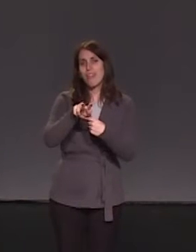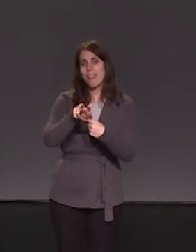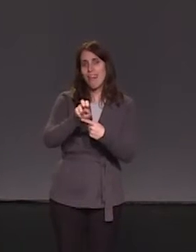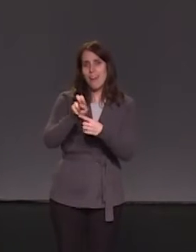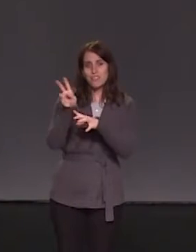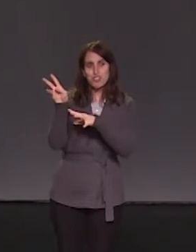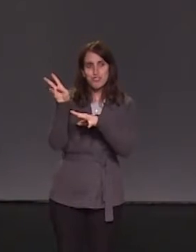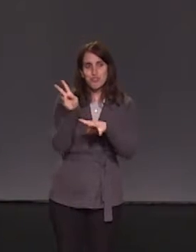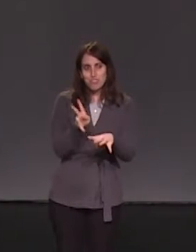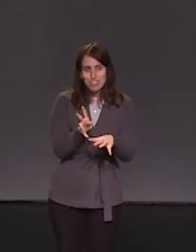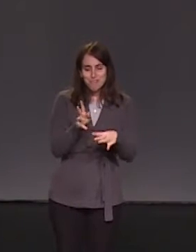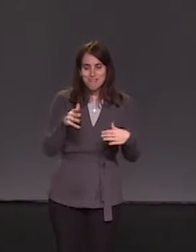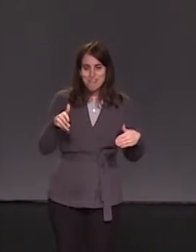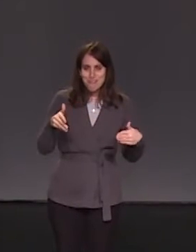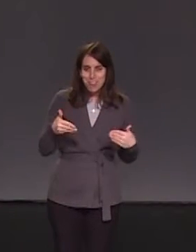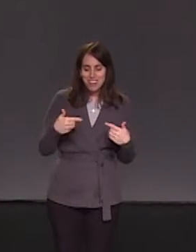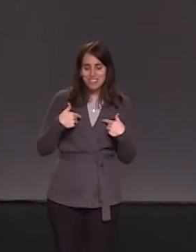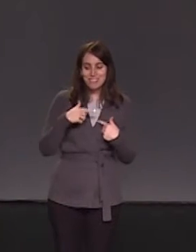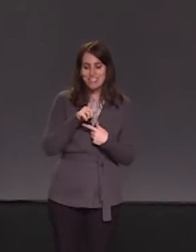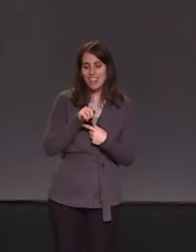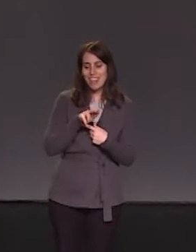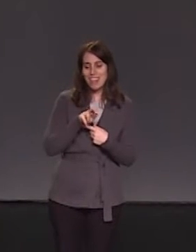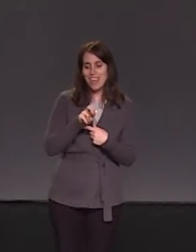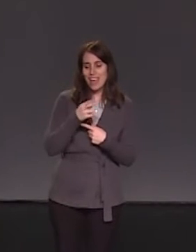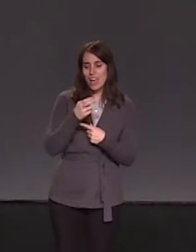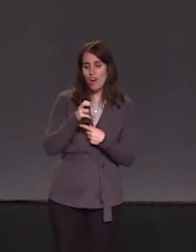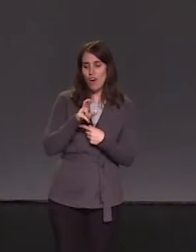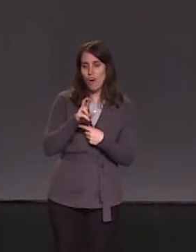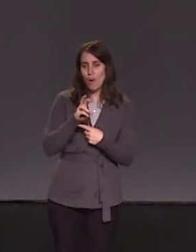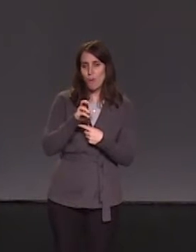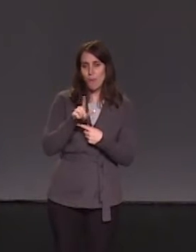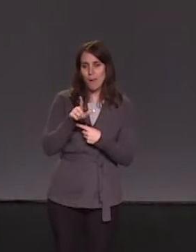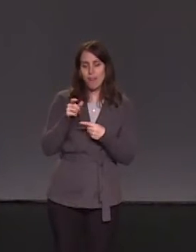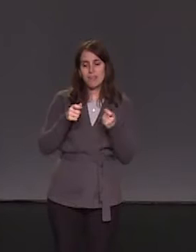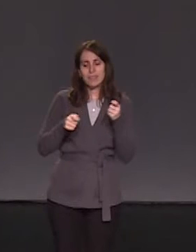I’m Lane Harwell, executive director of Dance/NYC.